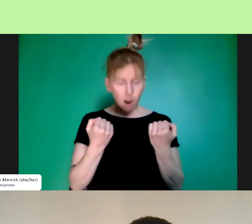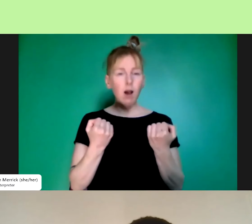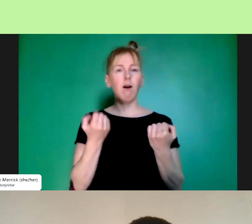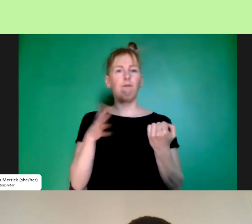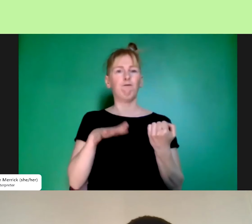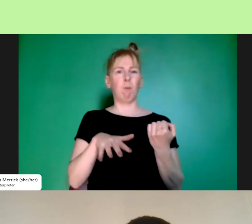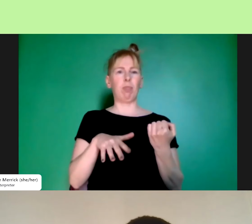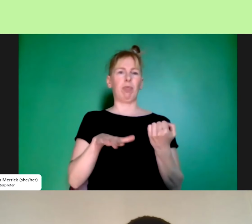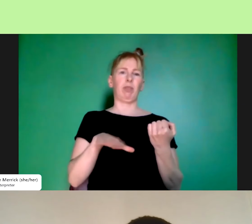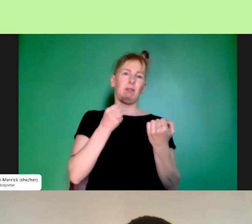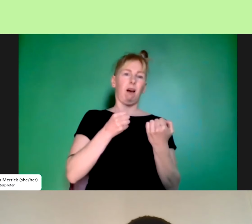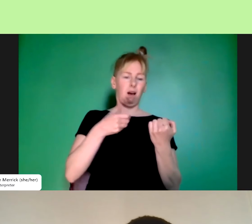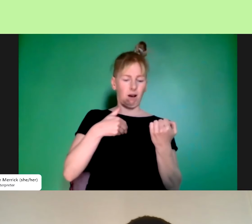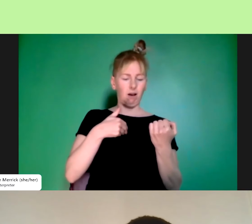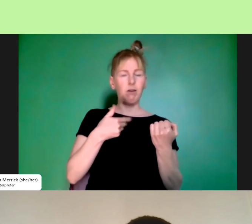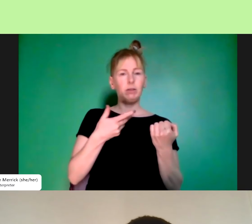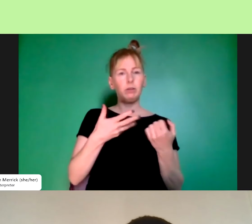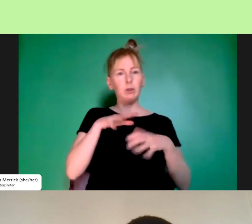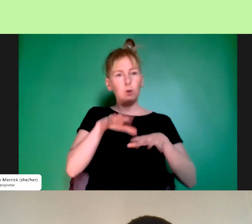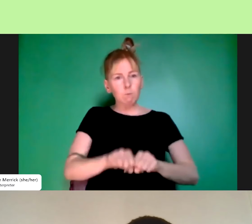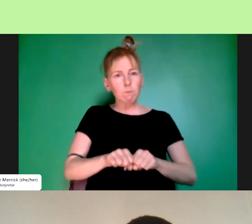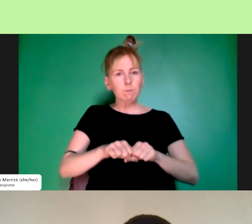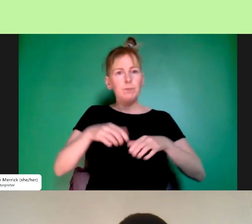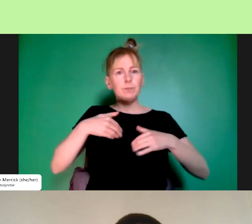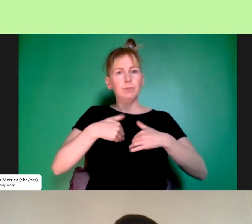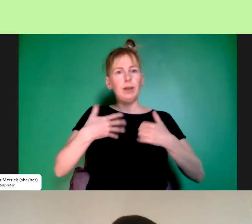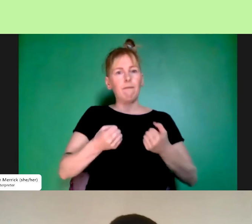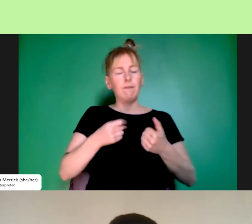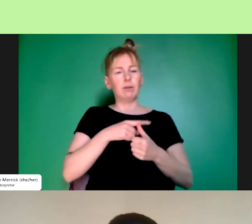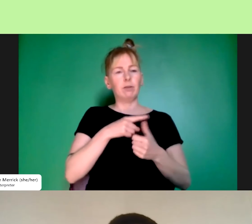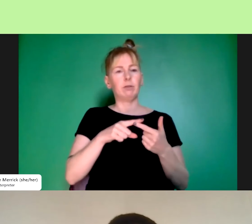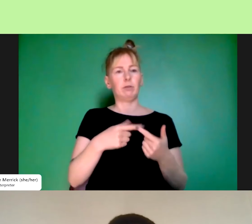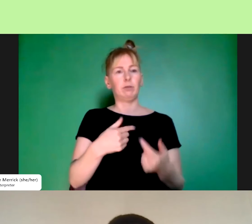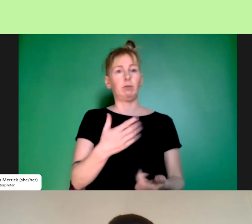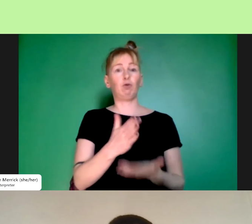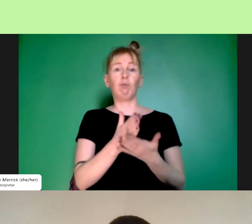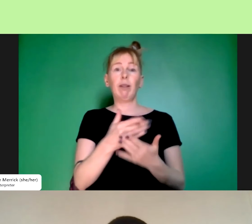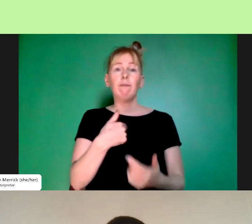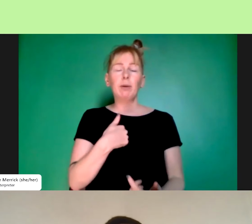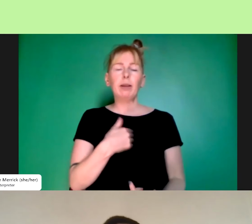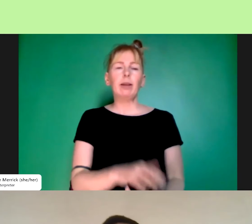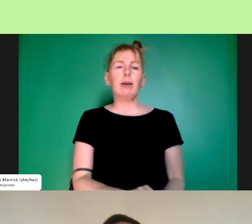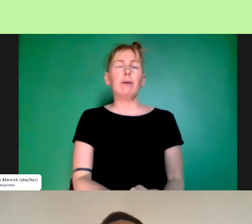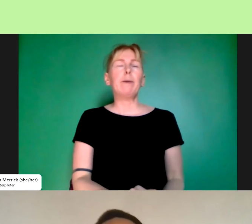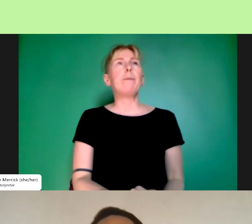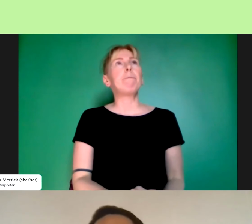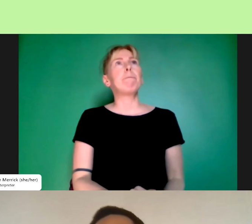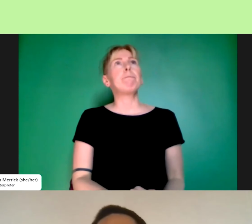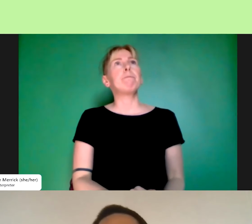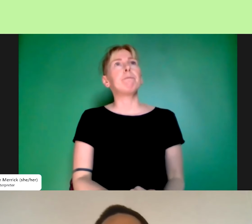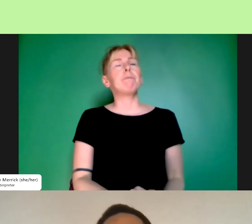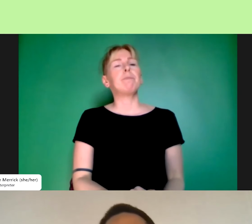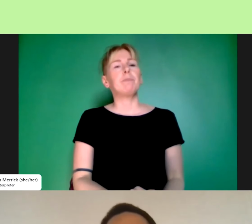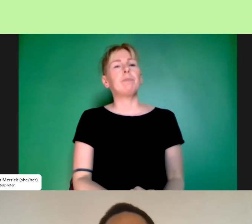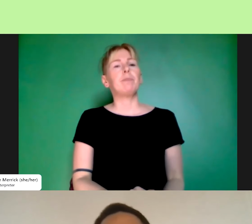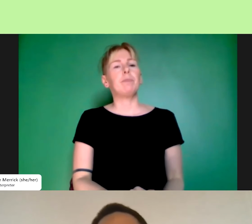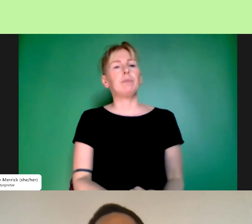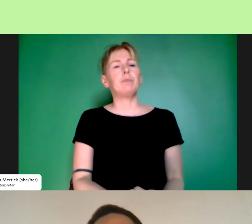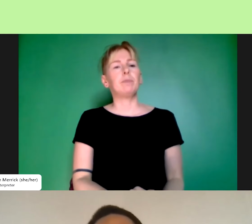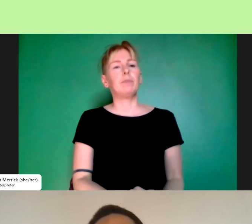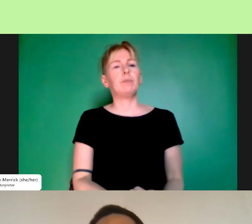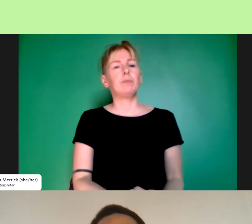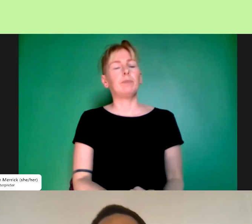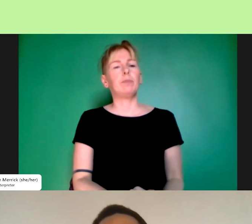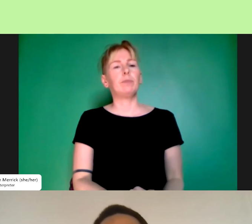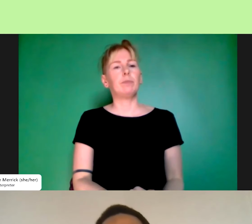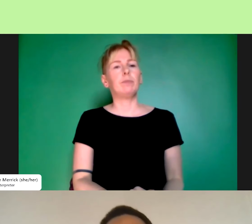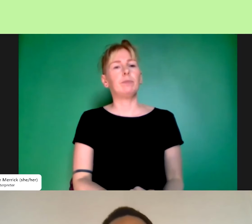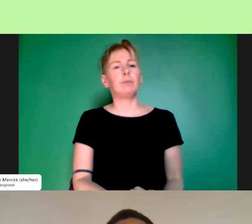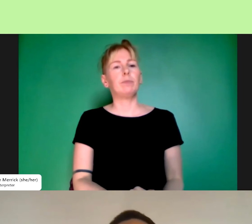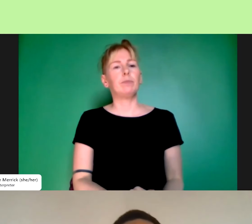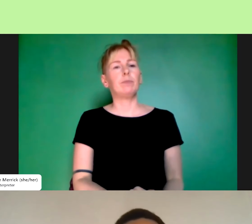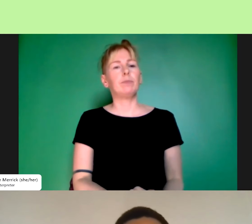to do with, for me it's, it's to do with a kind of what I kind of started thinking of as a practice